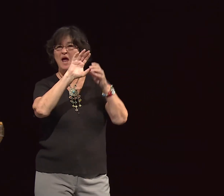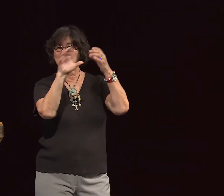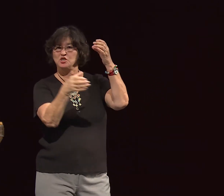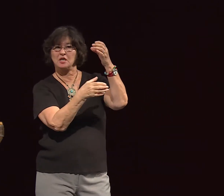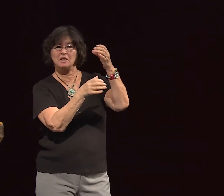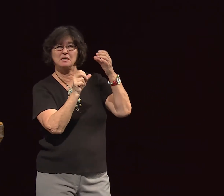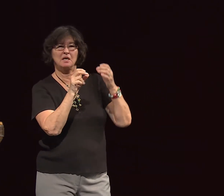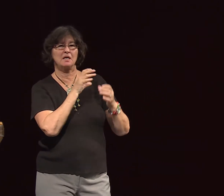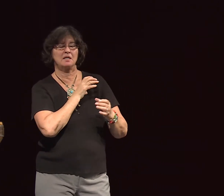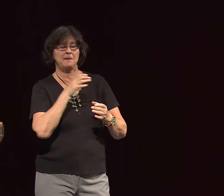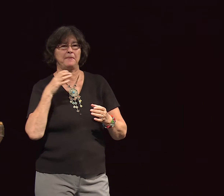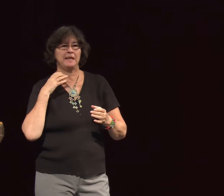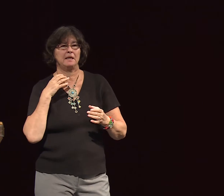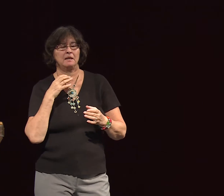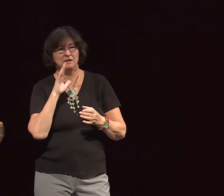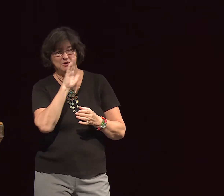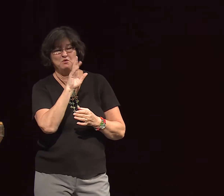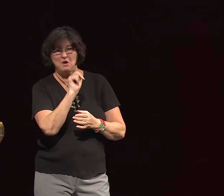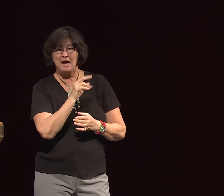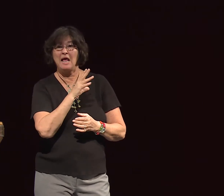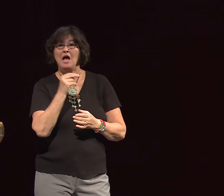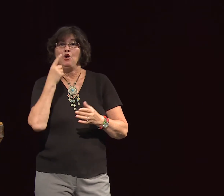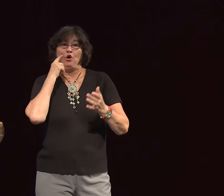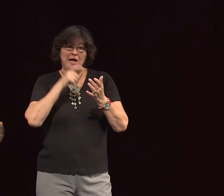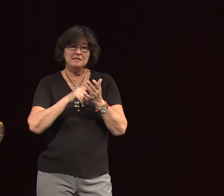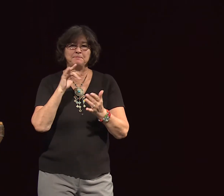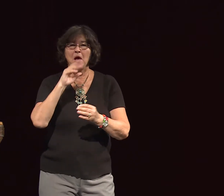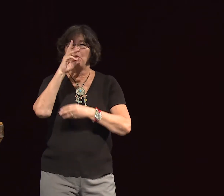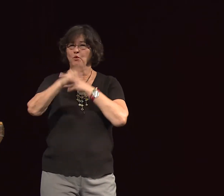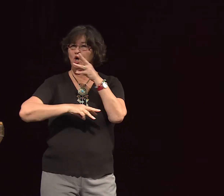and their education committee.